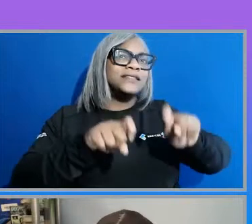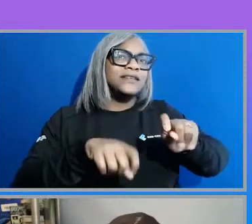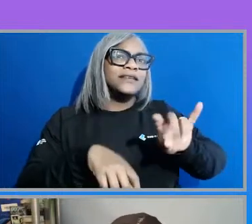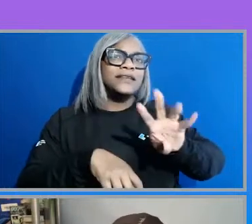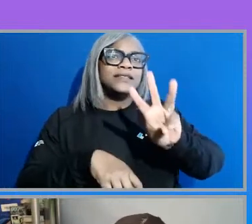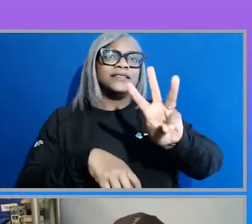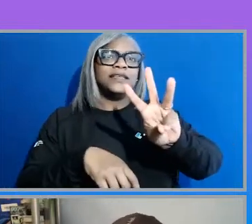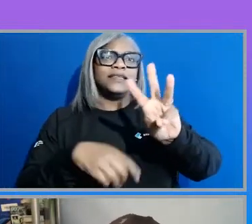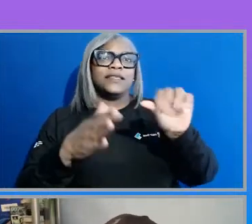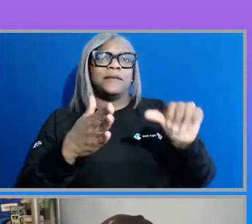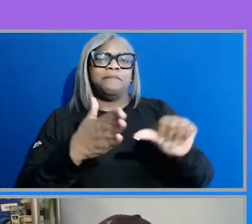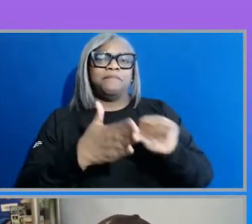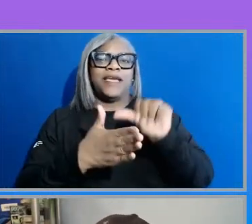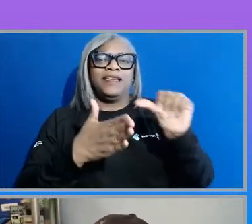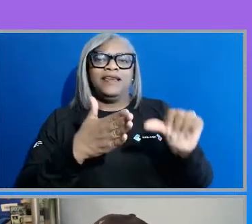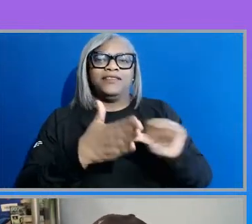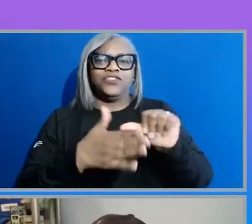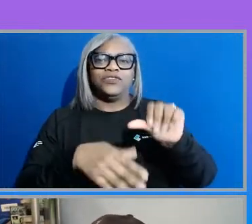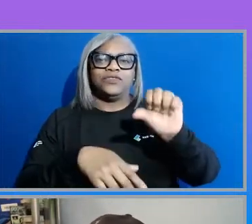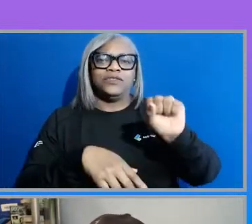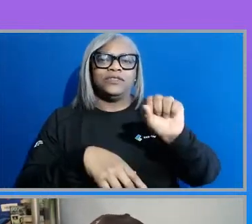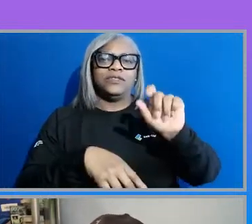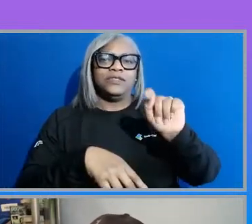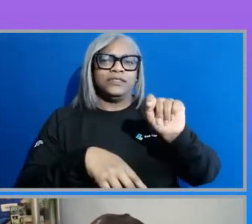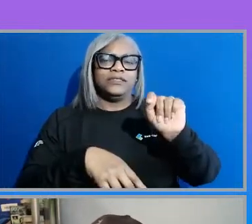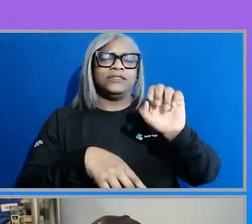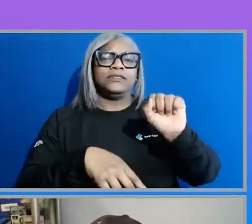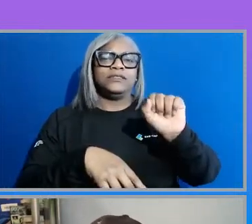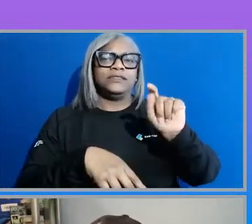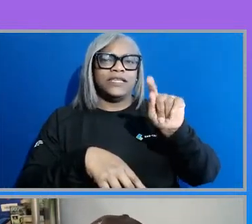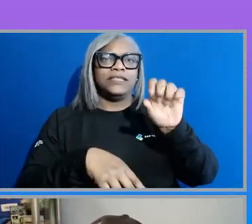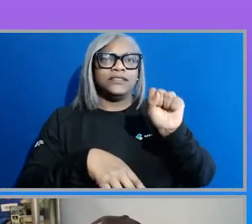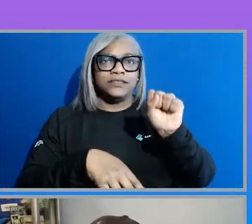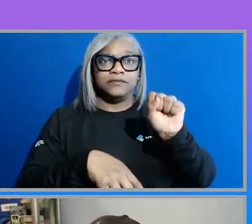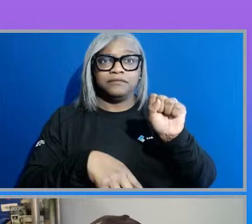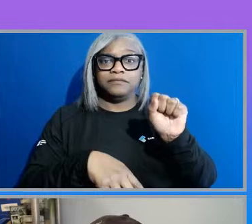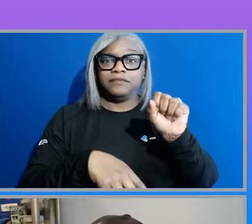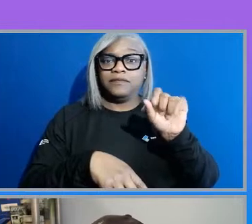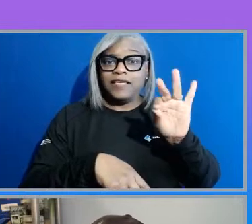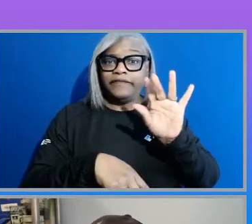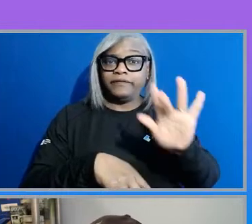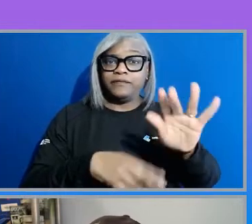picking up those page states from your end to end tests. If I